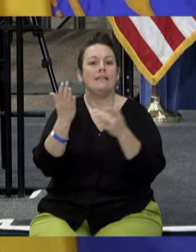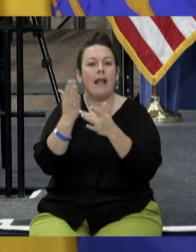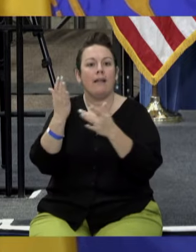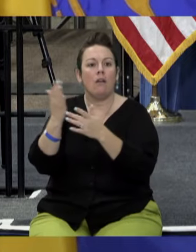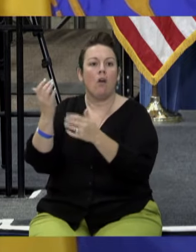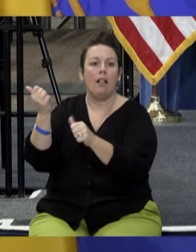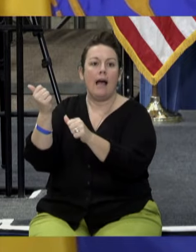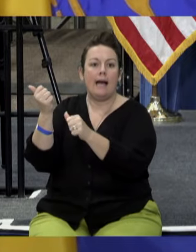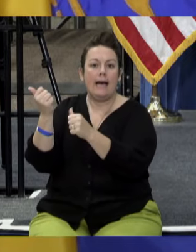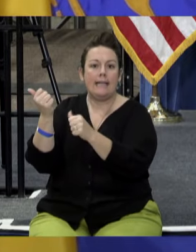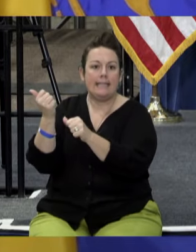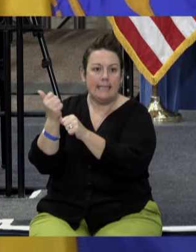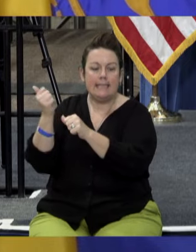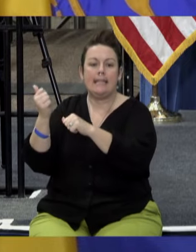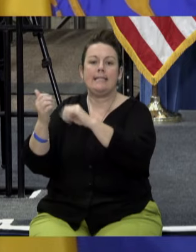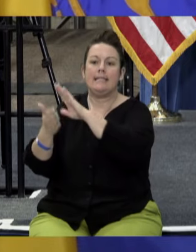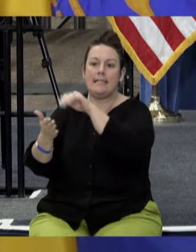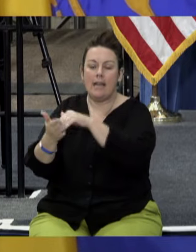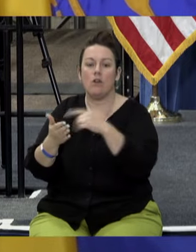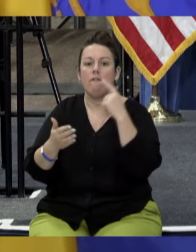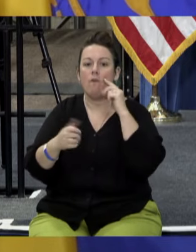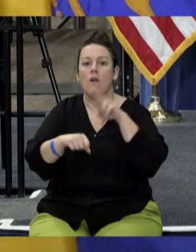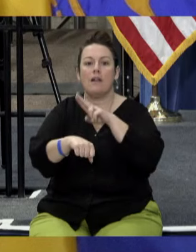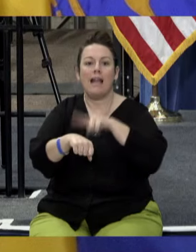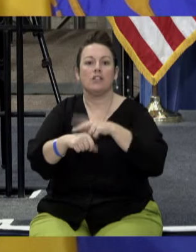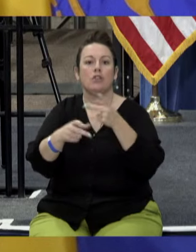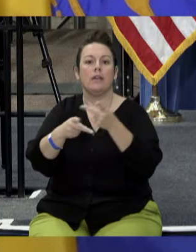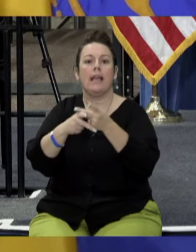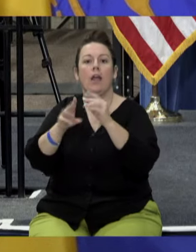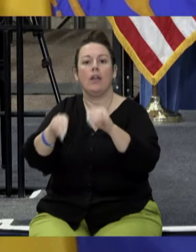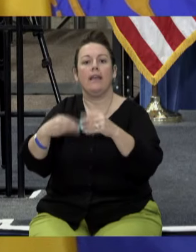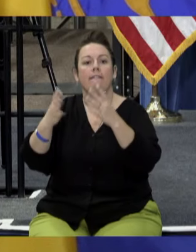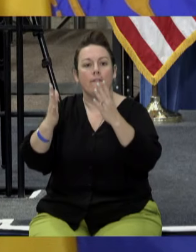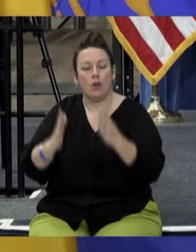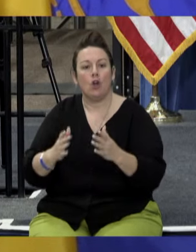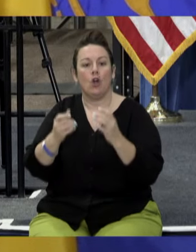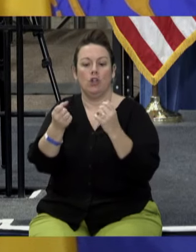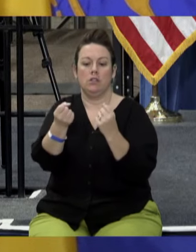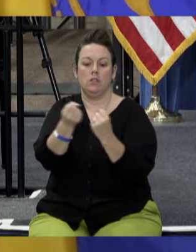for the National Caregiver Support Collaborative that we're providing wonderful resources,